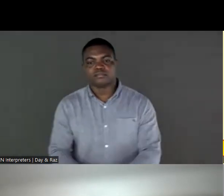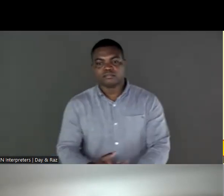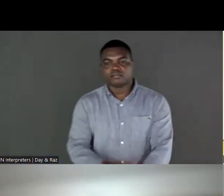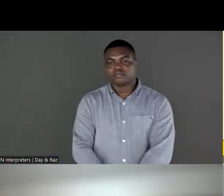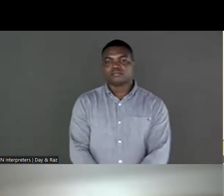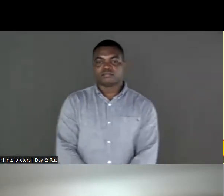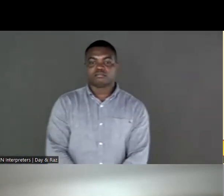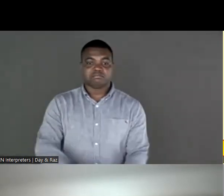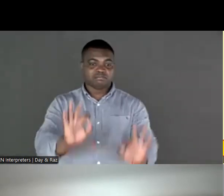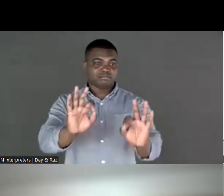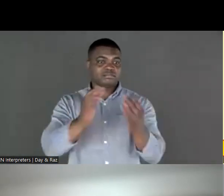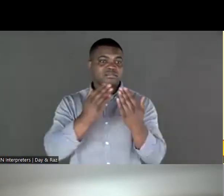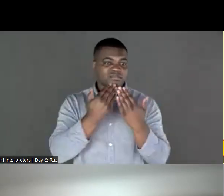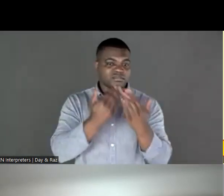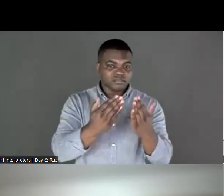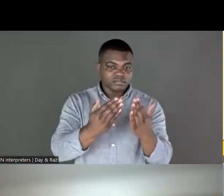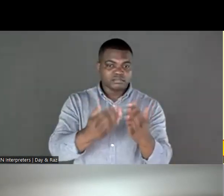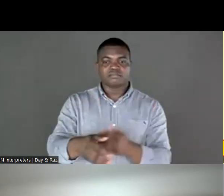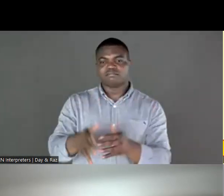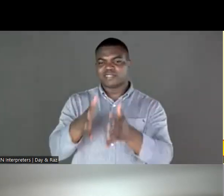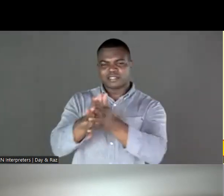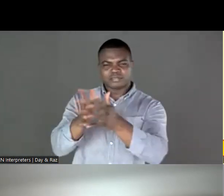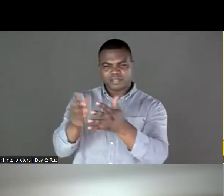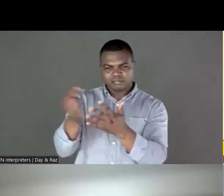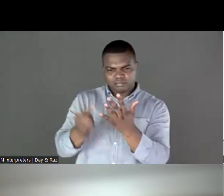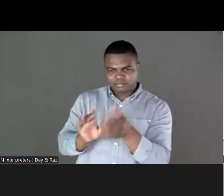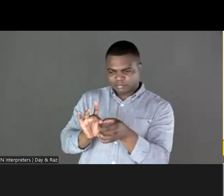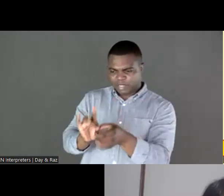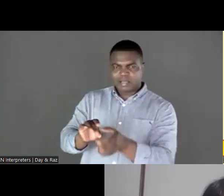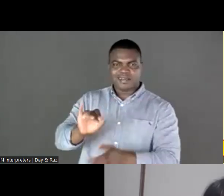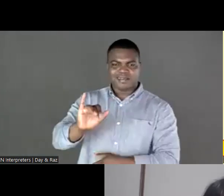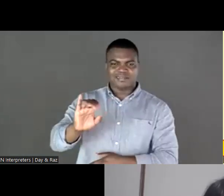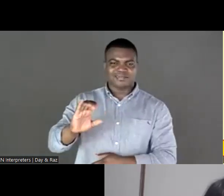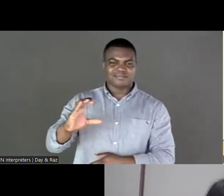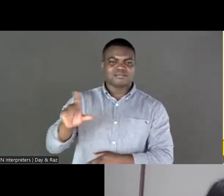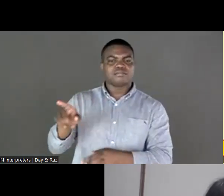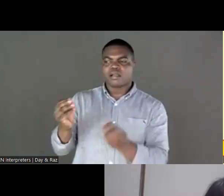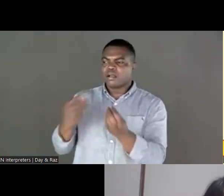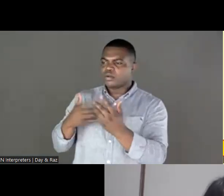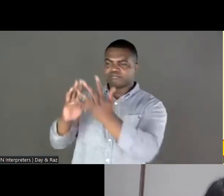mechanism and the commitments. And now to continue with that event. I will pass the